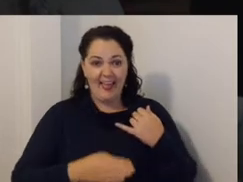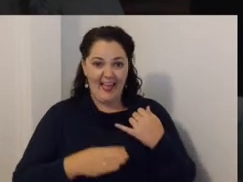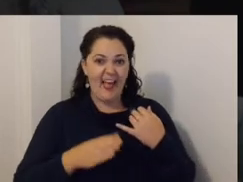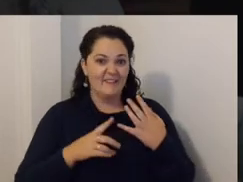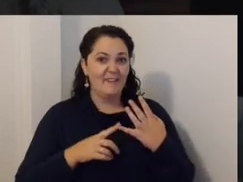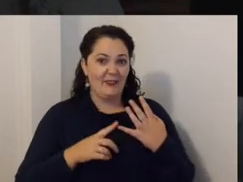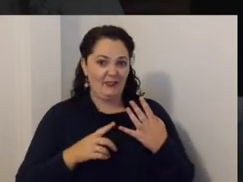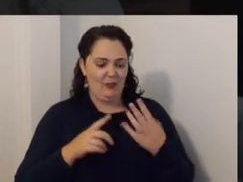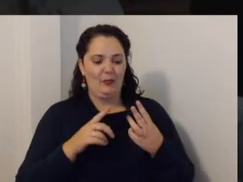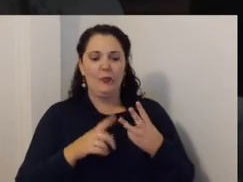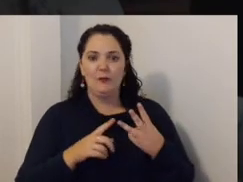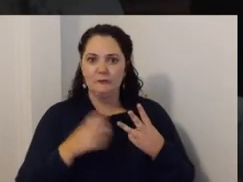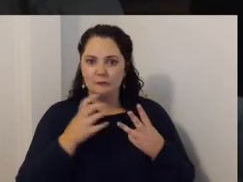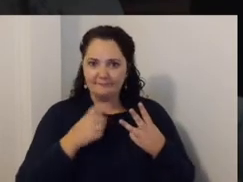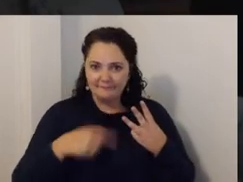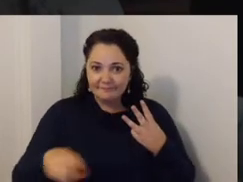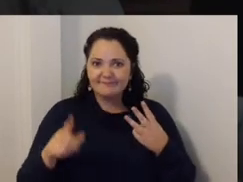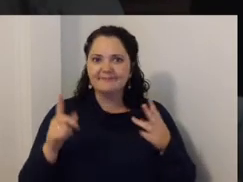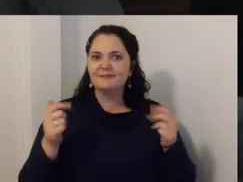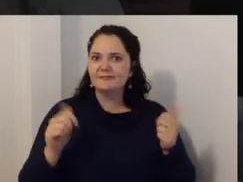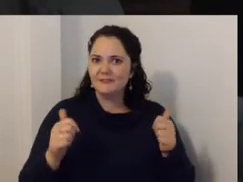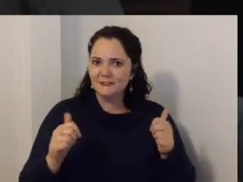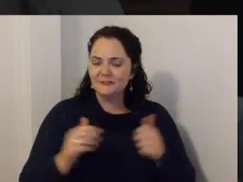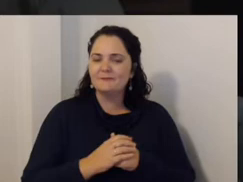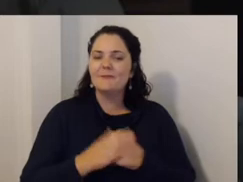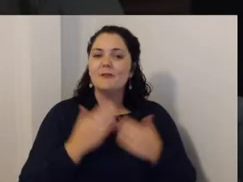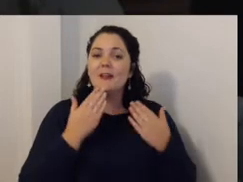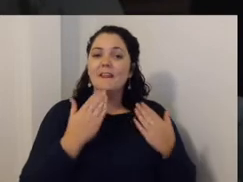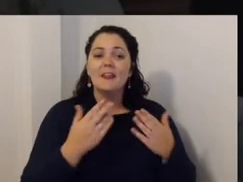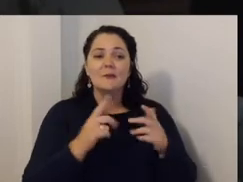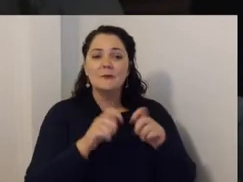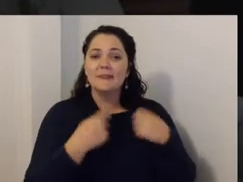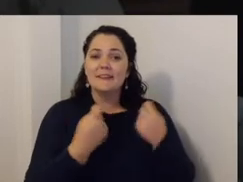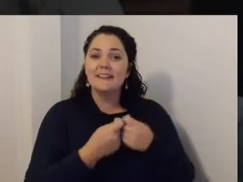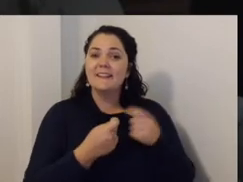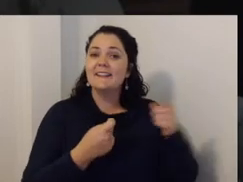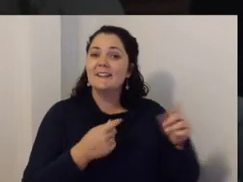Along with the Dead. I'd like to thank Shannon and the team at uh at QAGOMA and I'd also